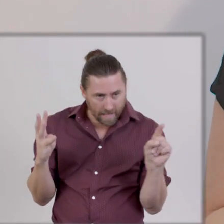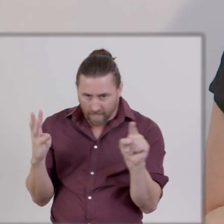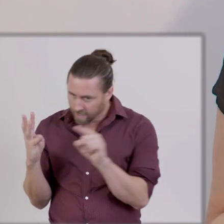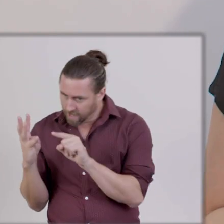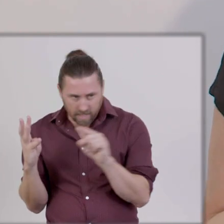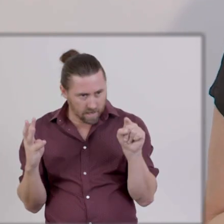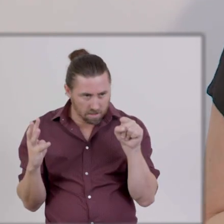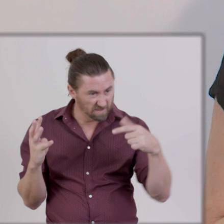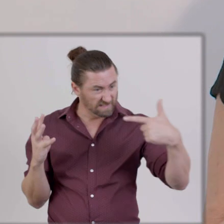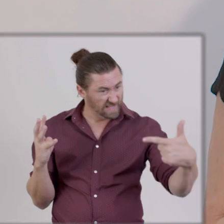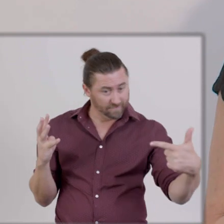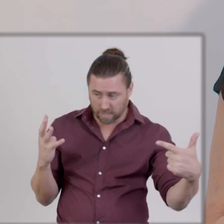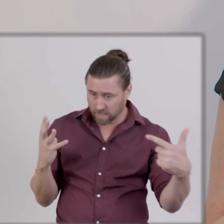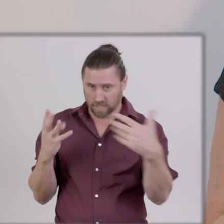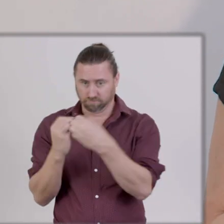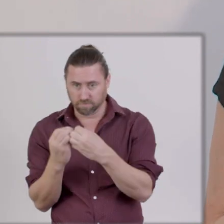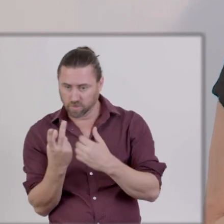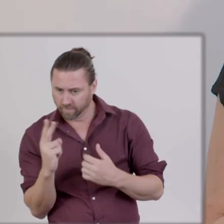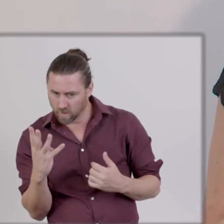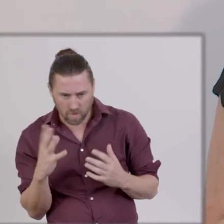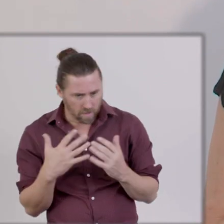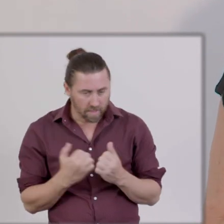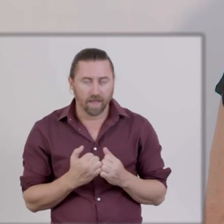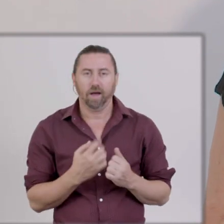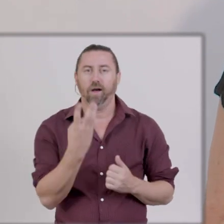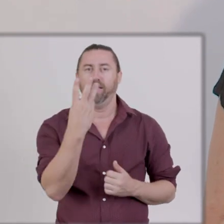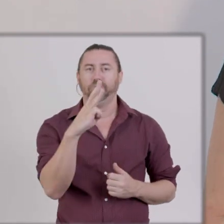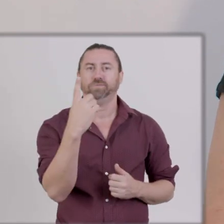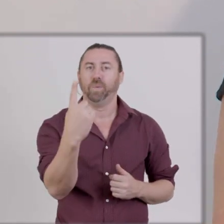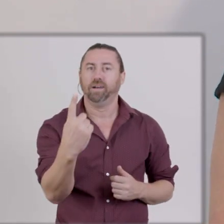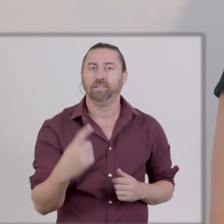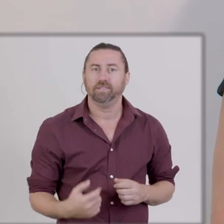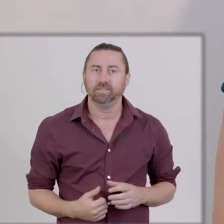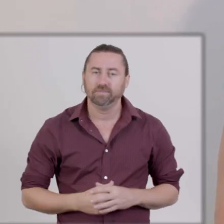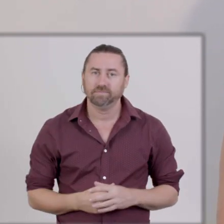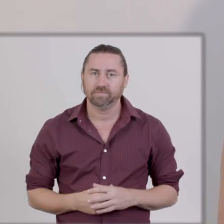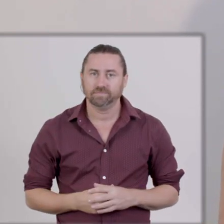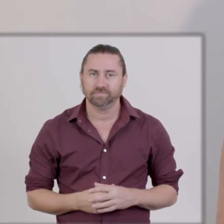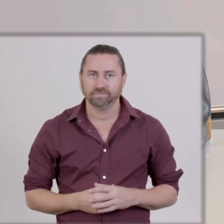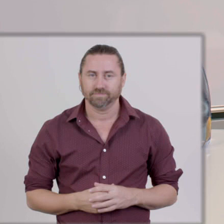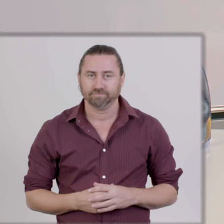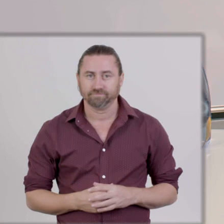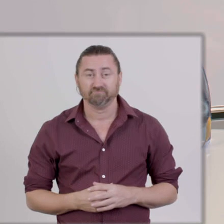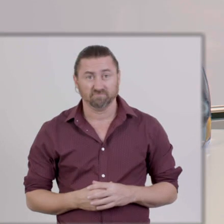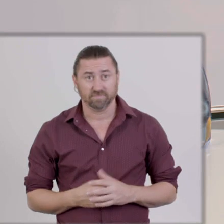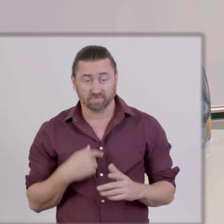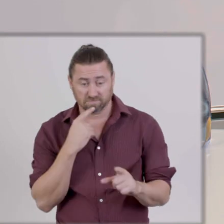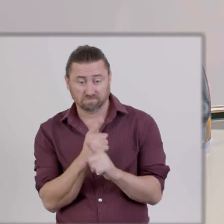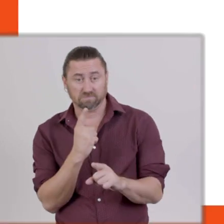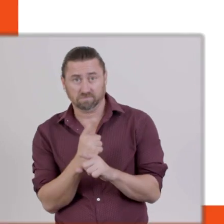Then we work left to right, so we add 7 to 24, which is 31.